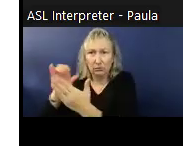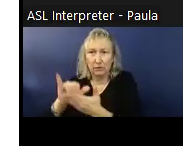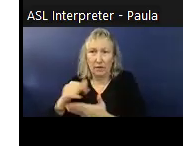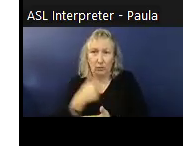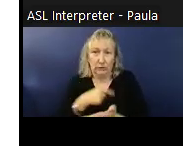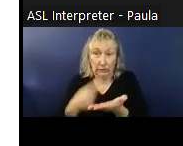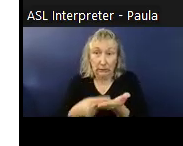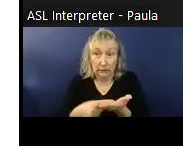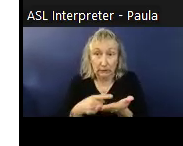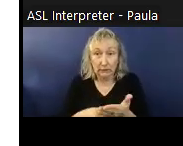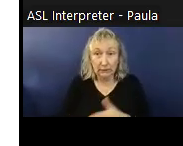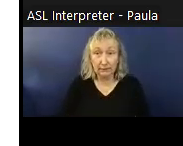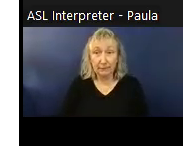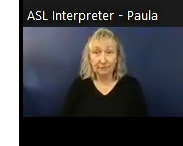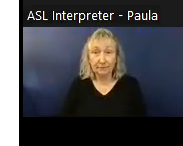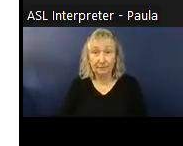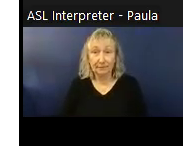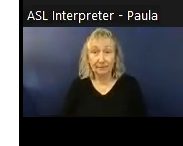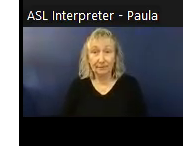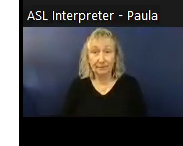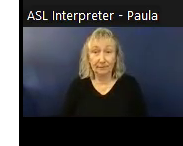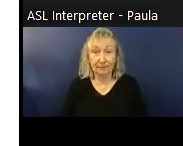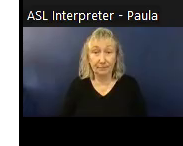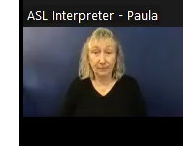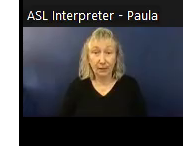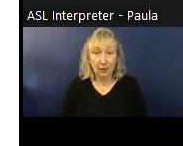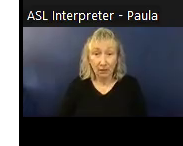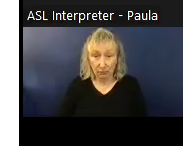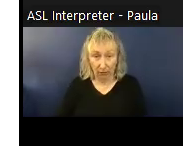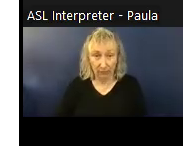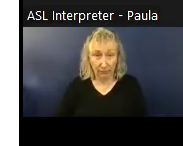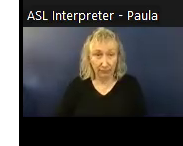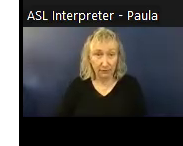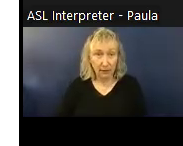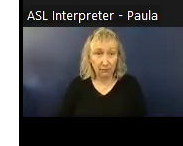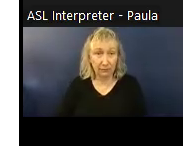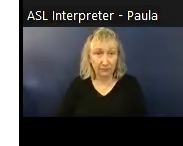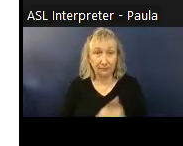OK, so the screening section, which is under 0060,